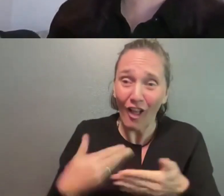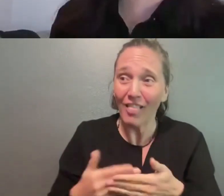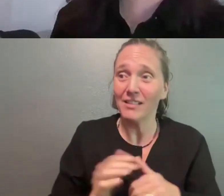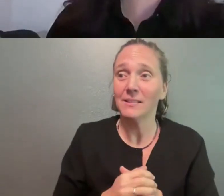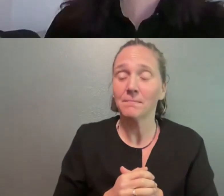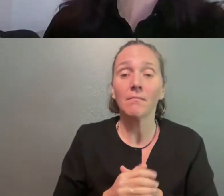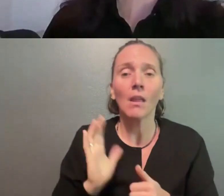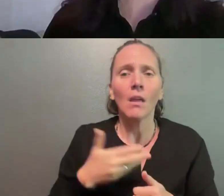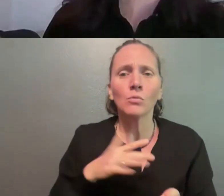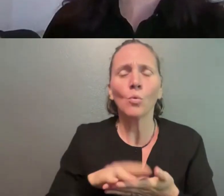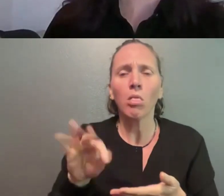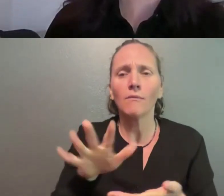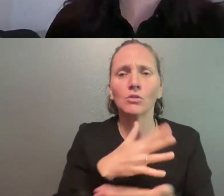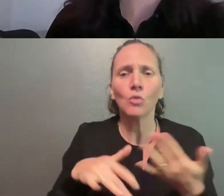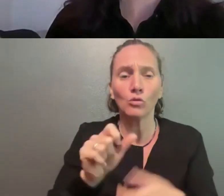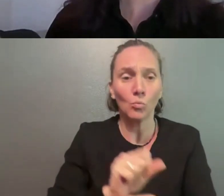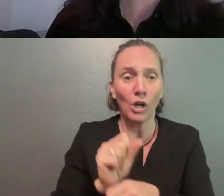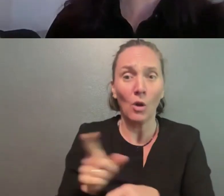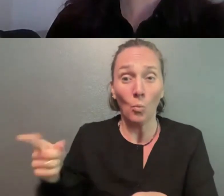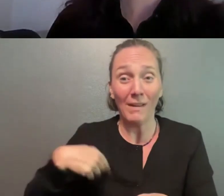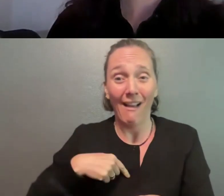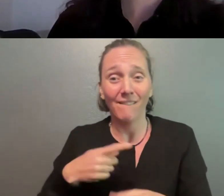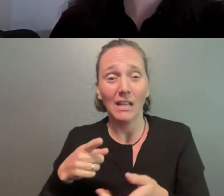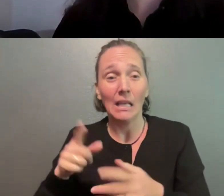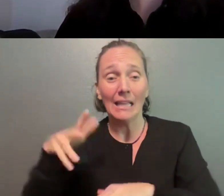One Research Institute who might be able to support that.